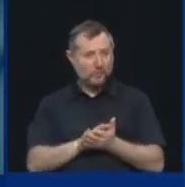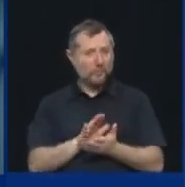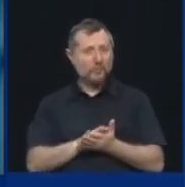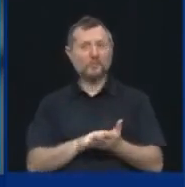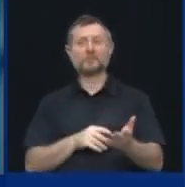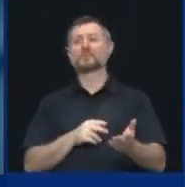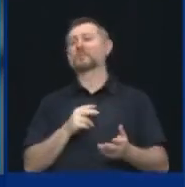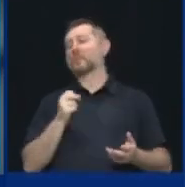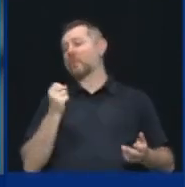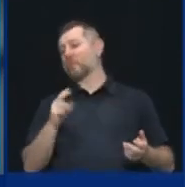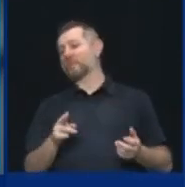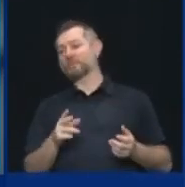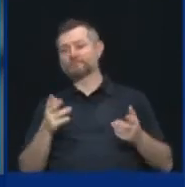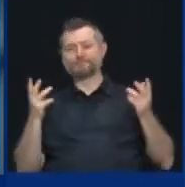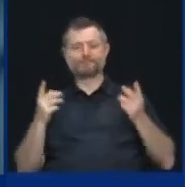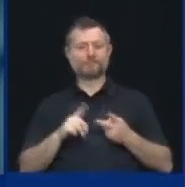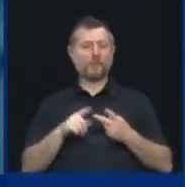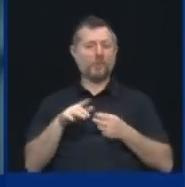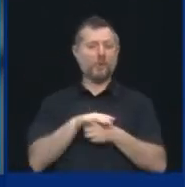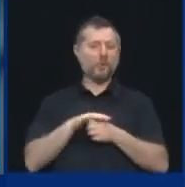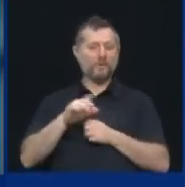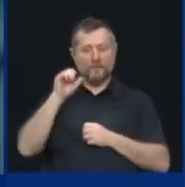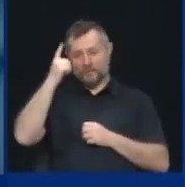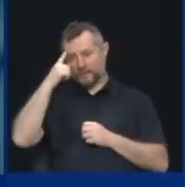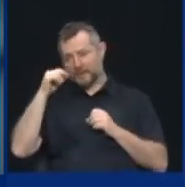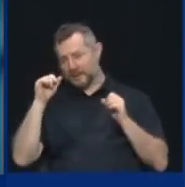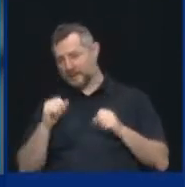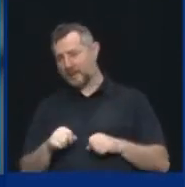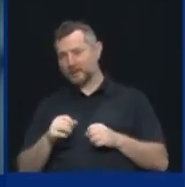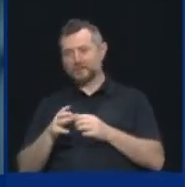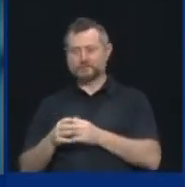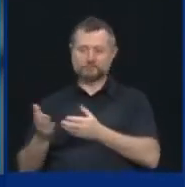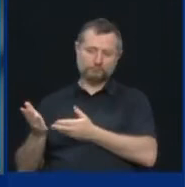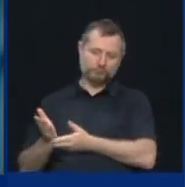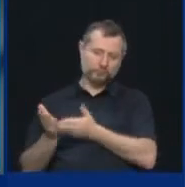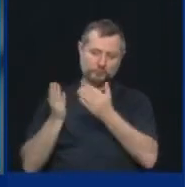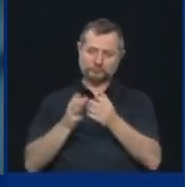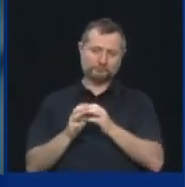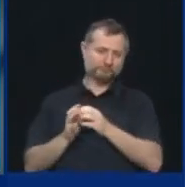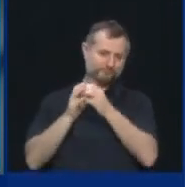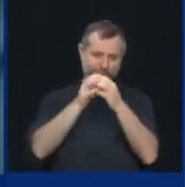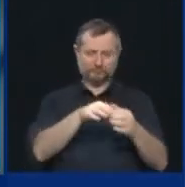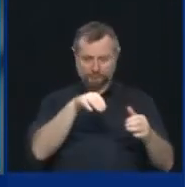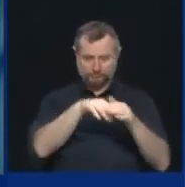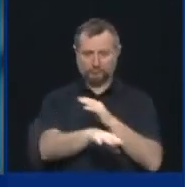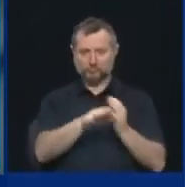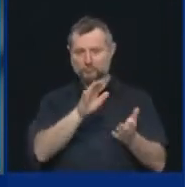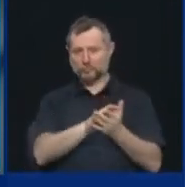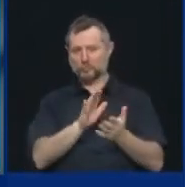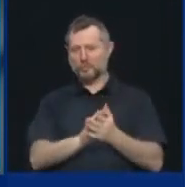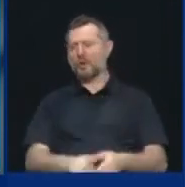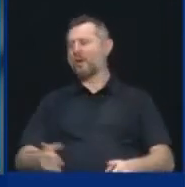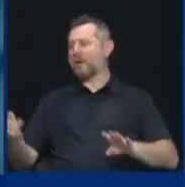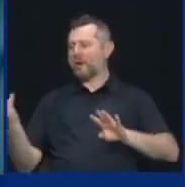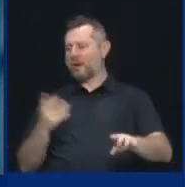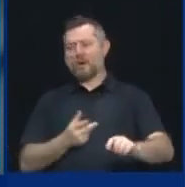YOU HAVE A NURSE IN THE SCHOOL. OR YOU HAVE A LOLCA GOVERNMENT THAT CAN SEND THE VACCINATION